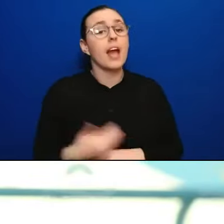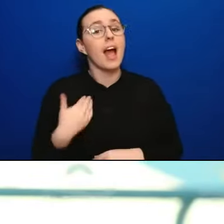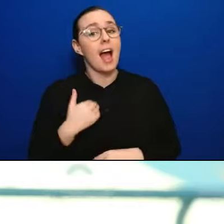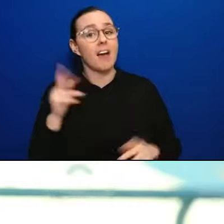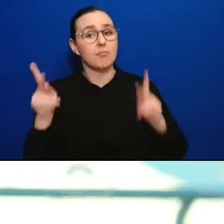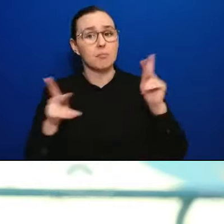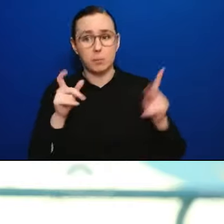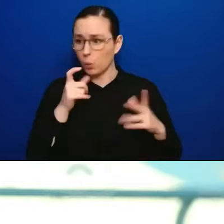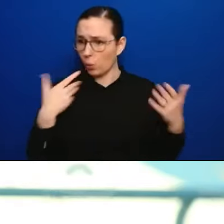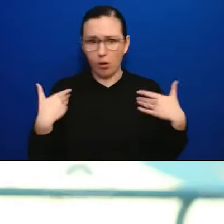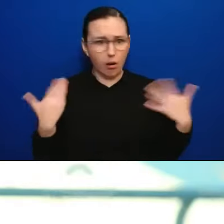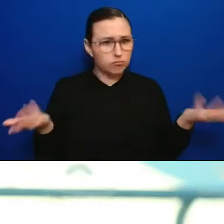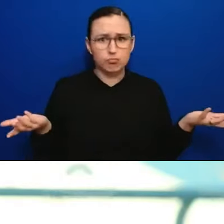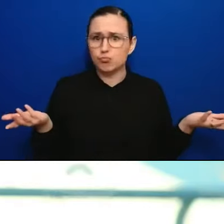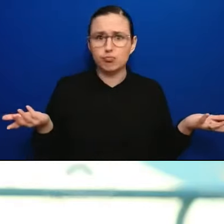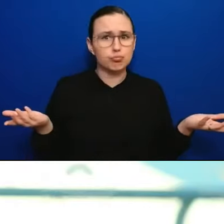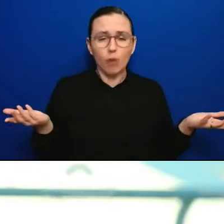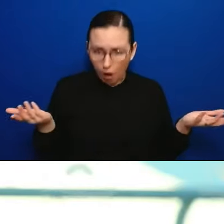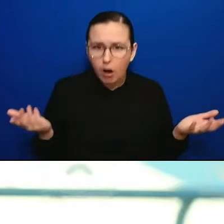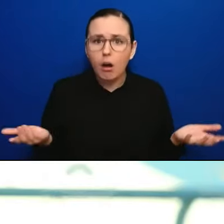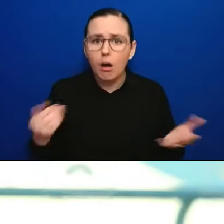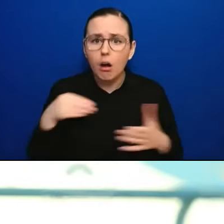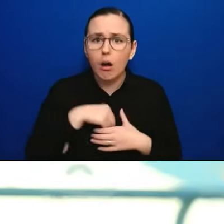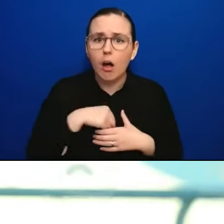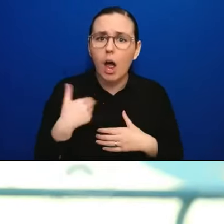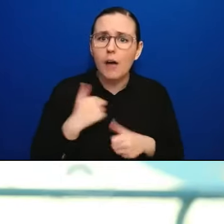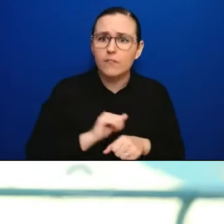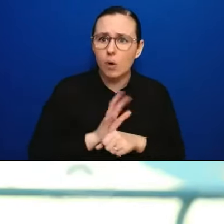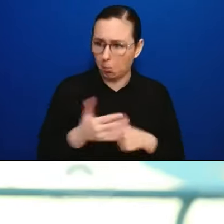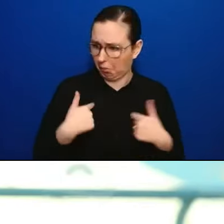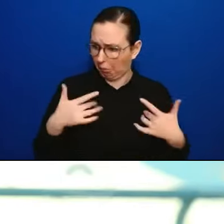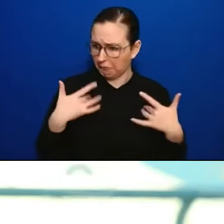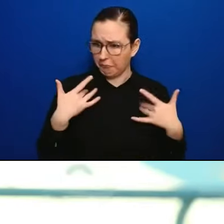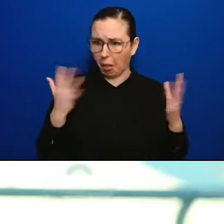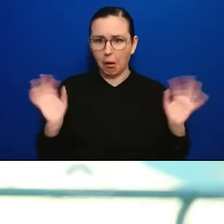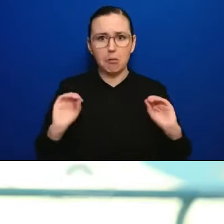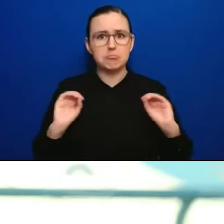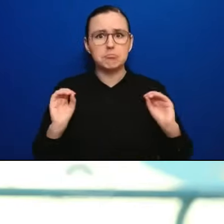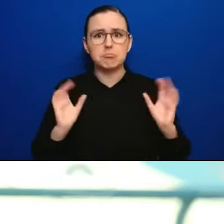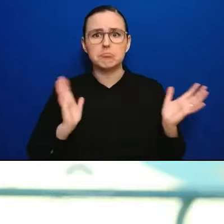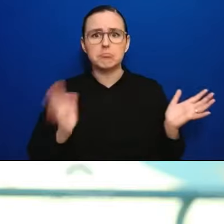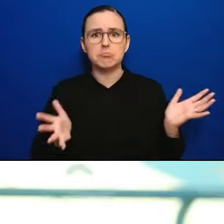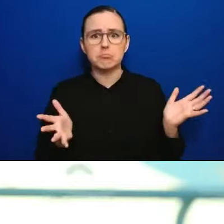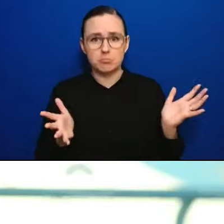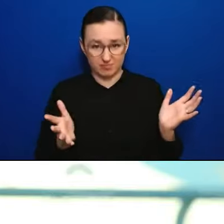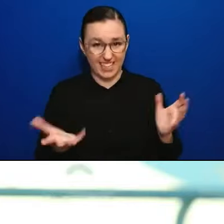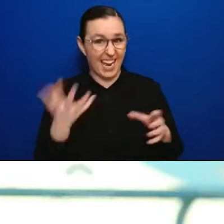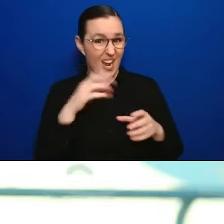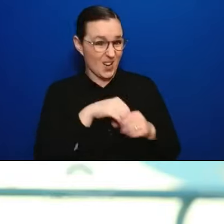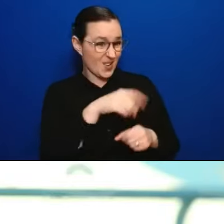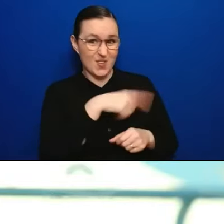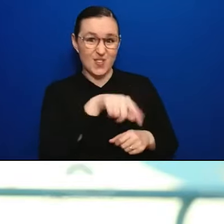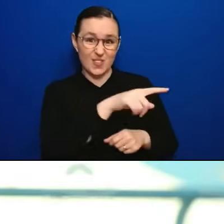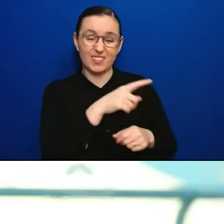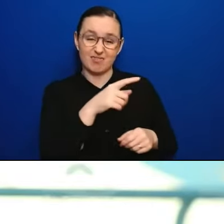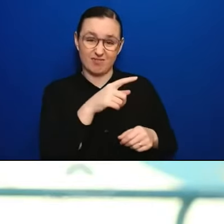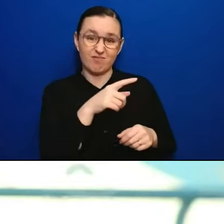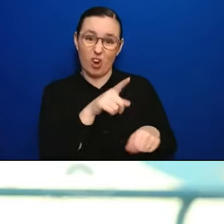that help reduce the risk of transmission. And there are people who are asymptomatic who have this in